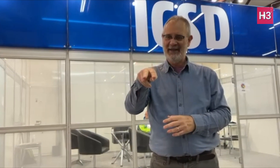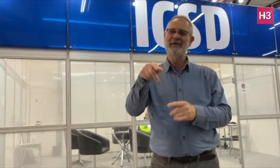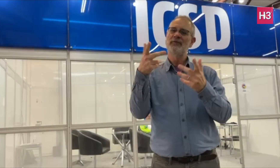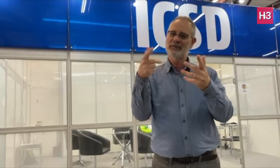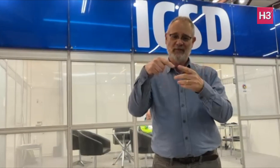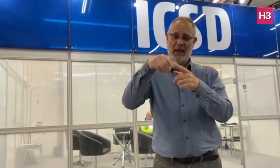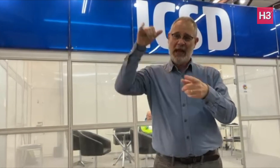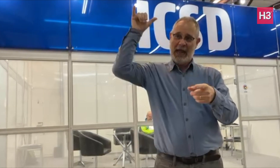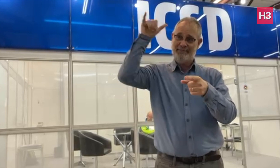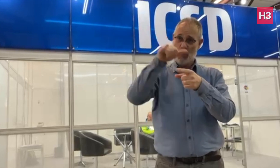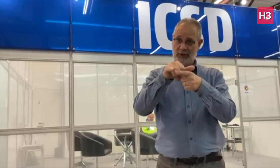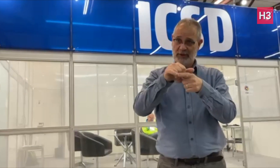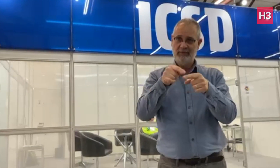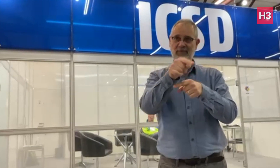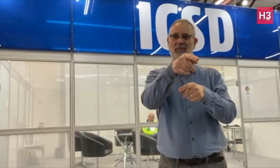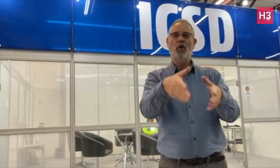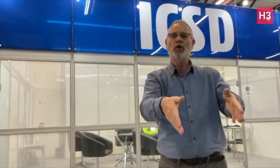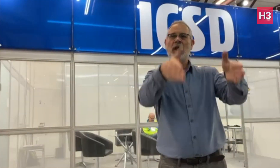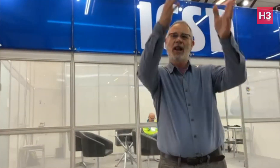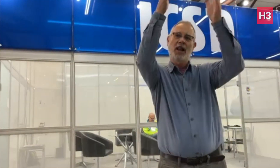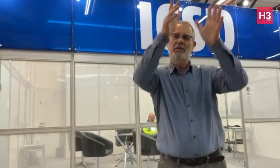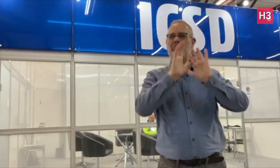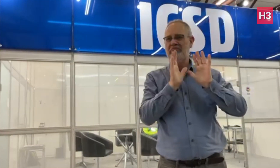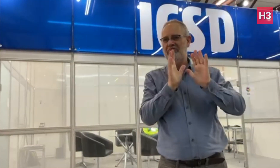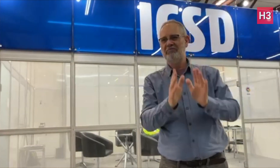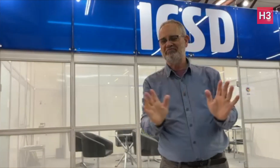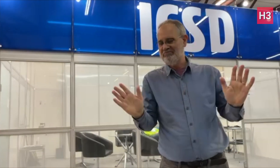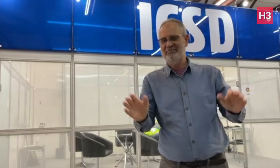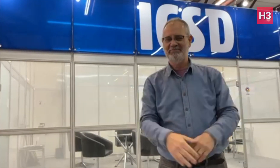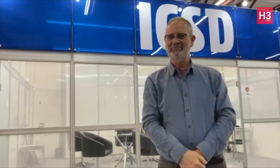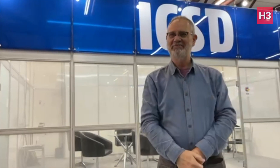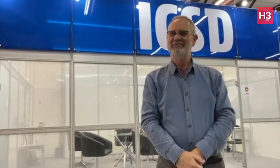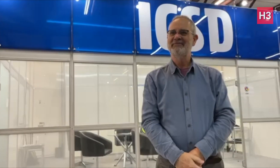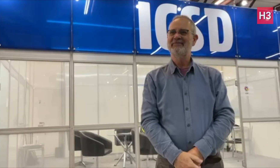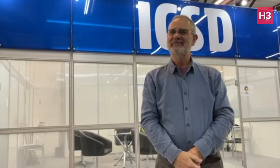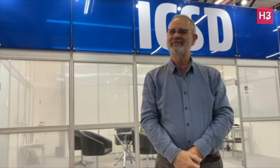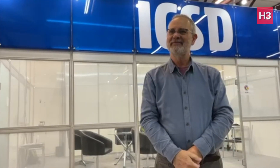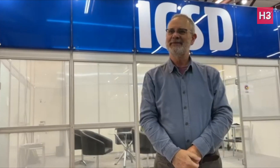After arriving at the airport, we’ll go straight to the hotel and remain there.